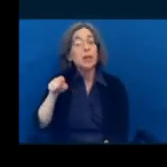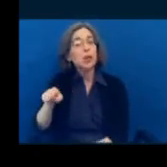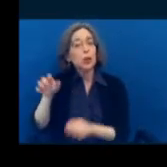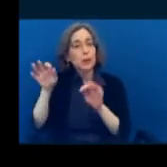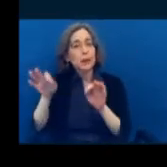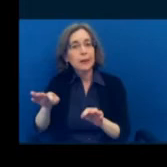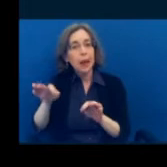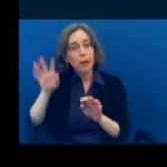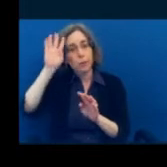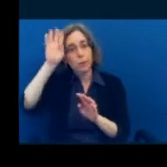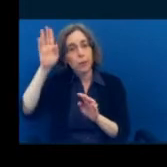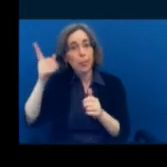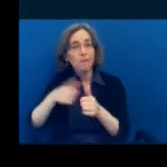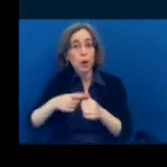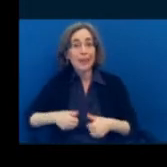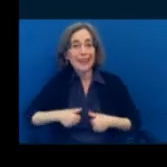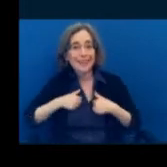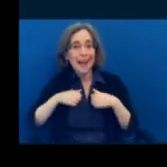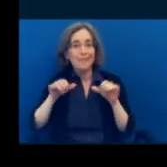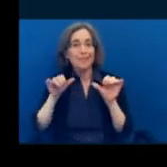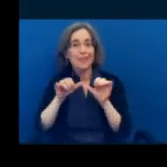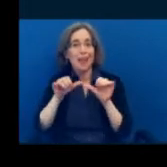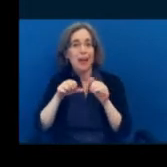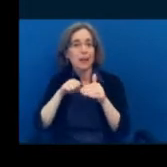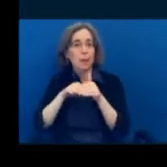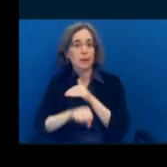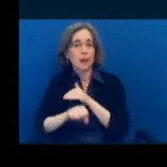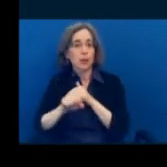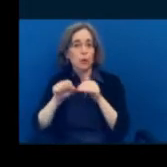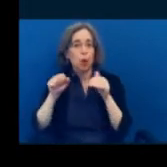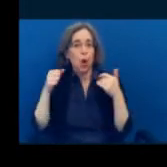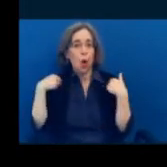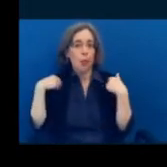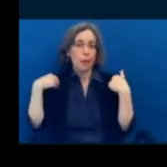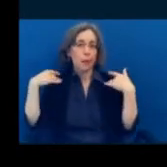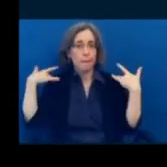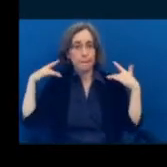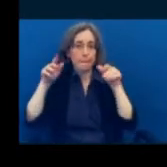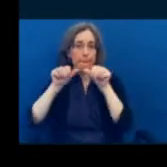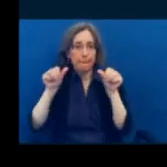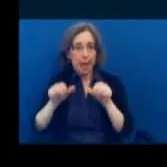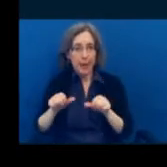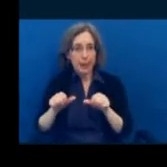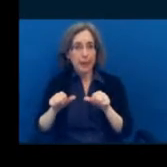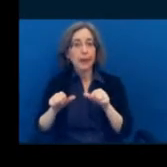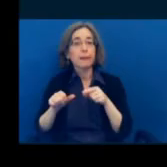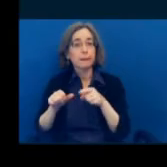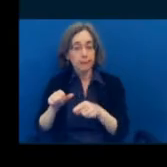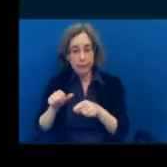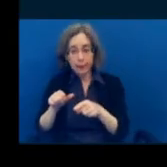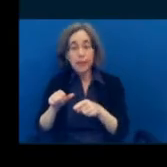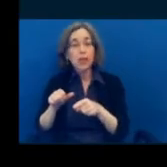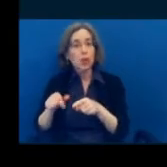KEN WHICH SHE CALLED HER MACHINE, SHE COULD USE IT IN THE CLASSES AND BELIEVED IT WOULD PROPER TRAIN MIDWIVES SO FORCEPS